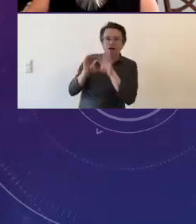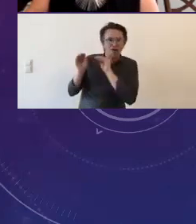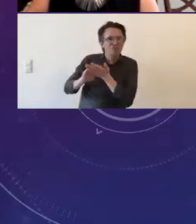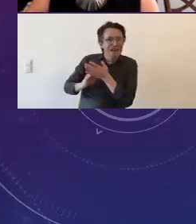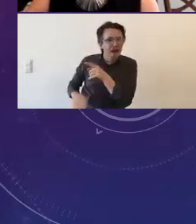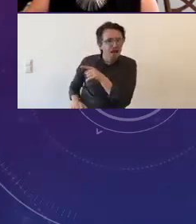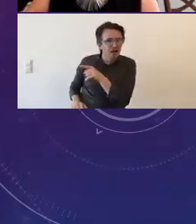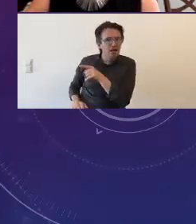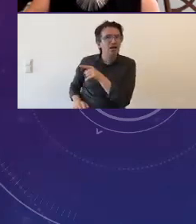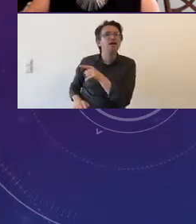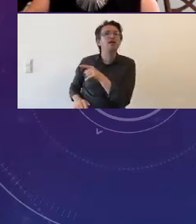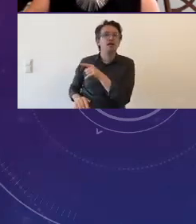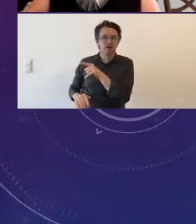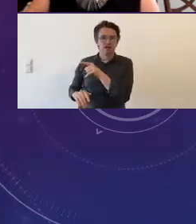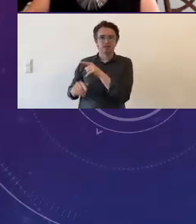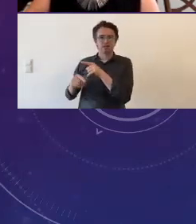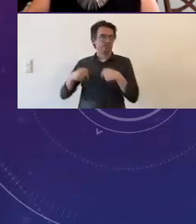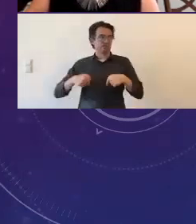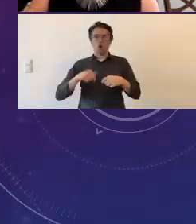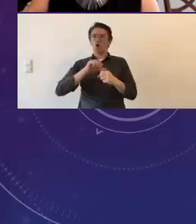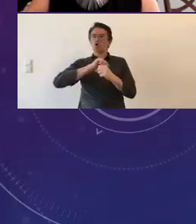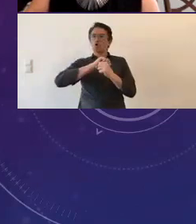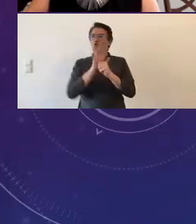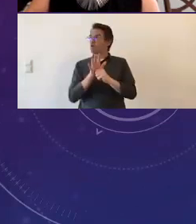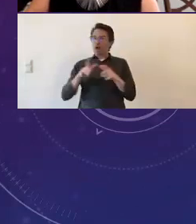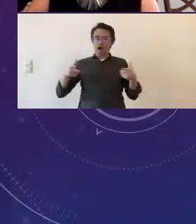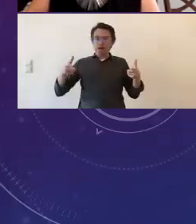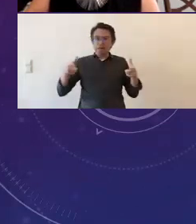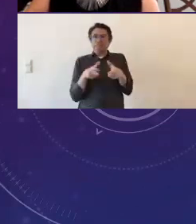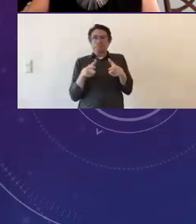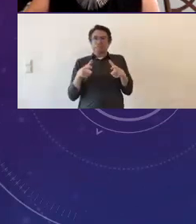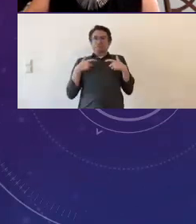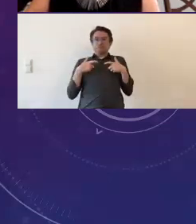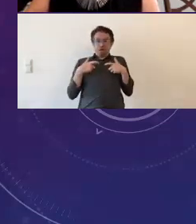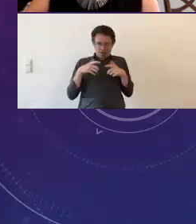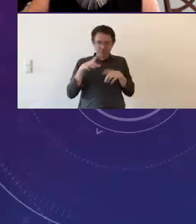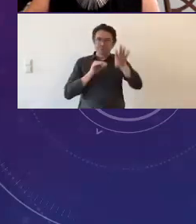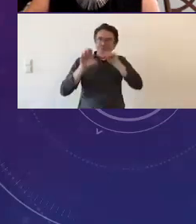something you don't see or understands that is very helpful to have somebody